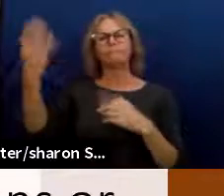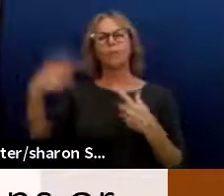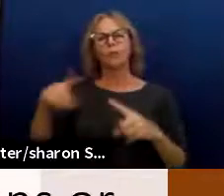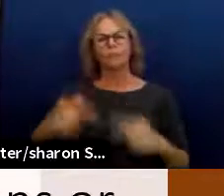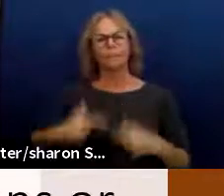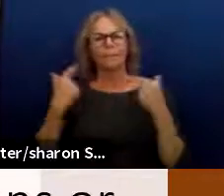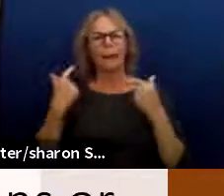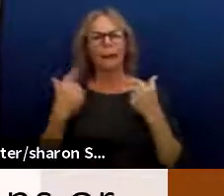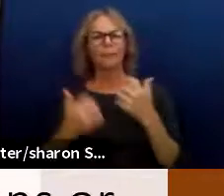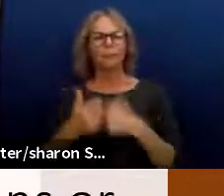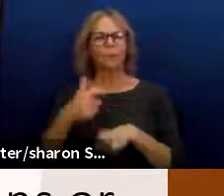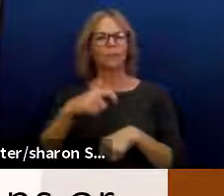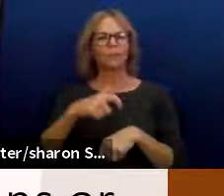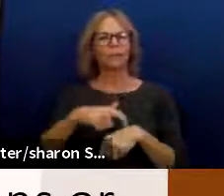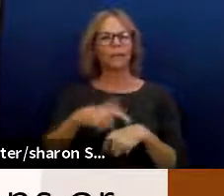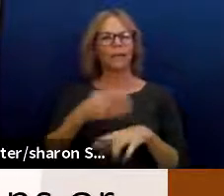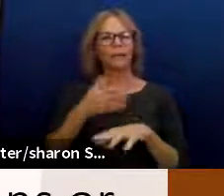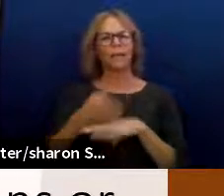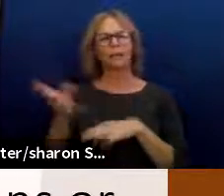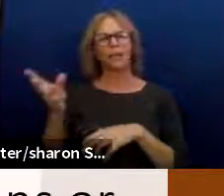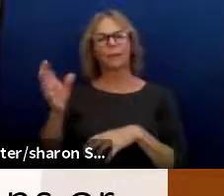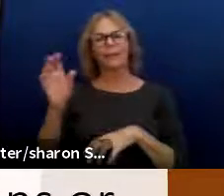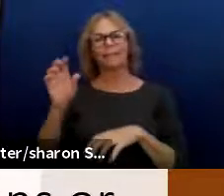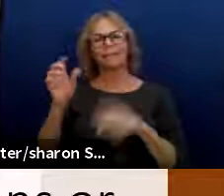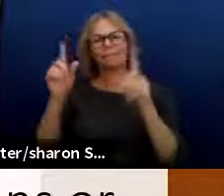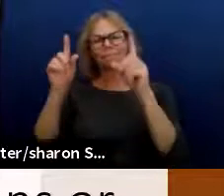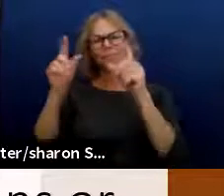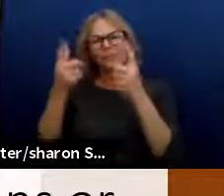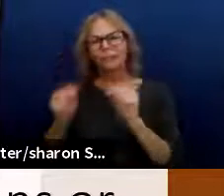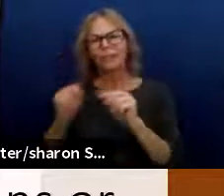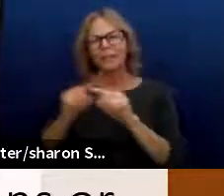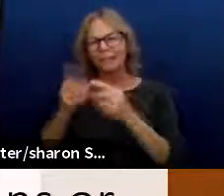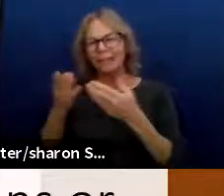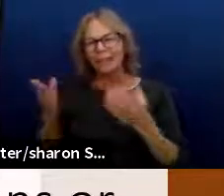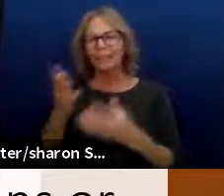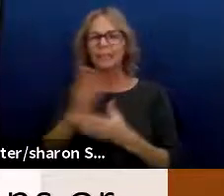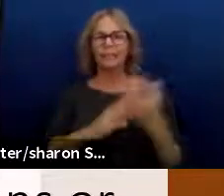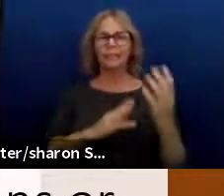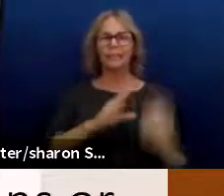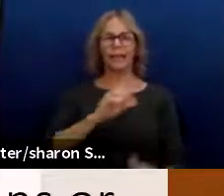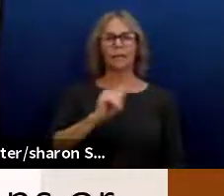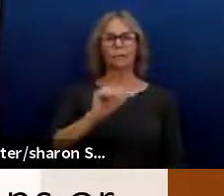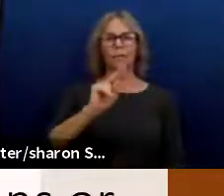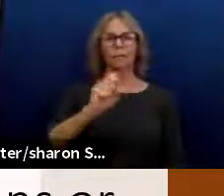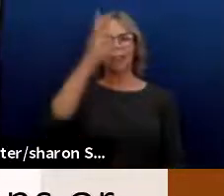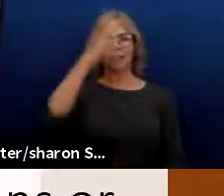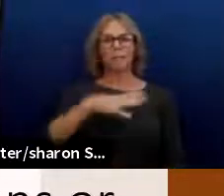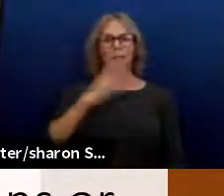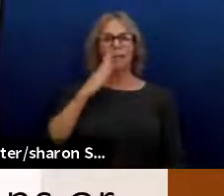Usually, after much experimentation, some trans people, like some trans men, they knew from the moment that they were a child that